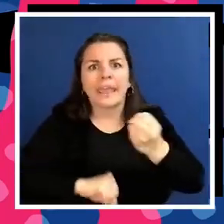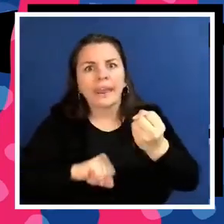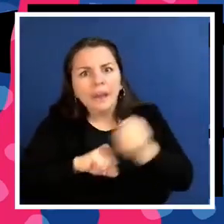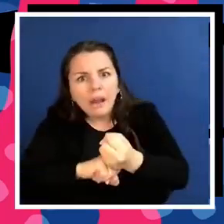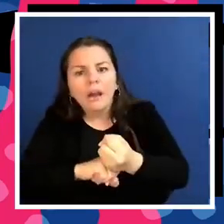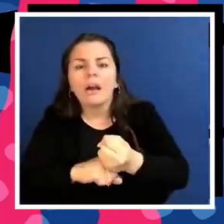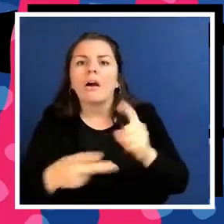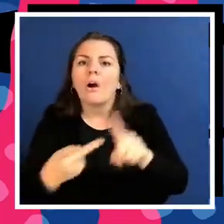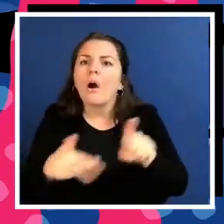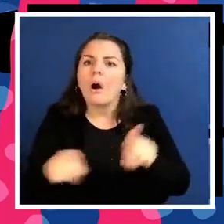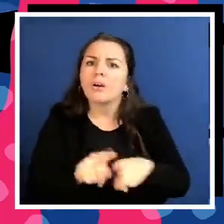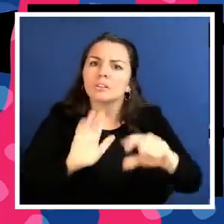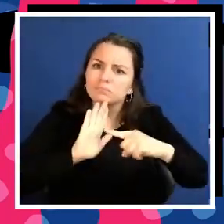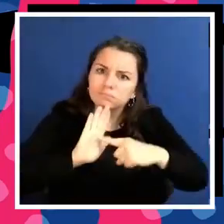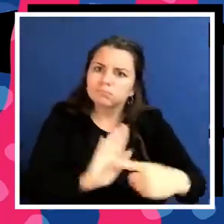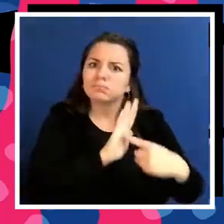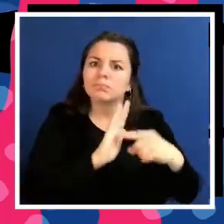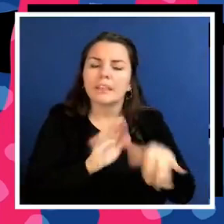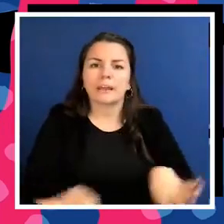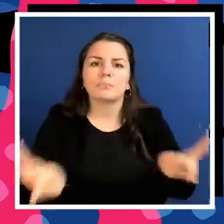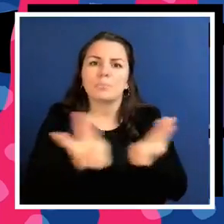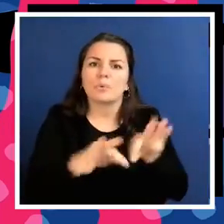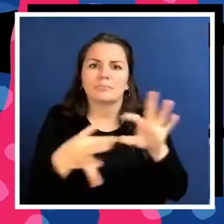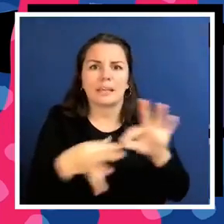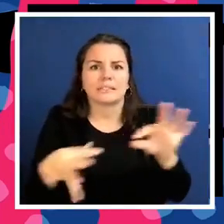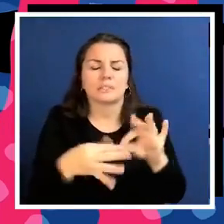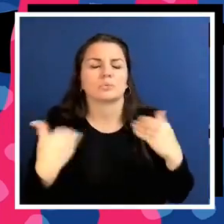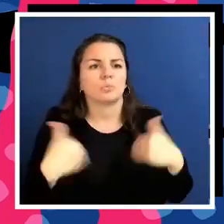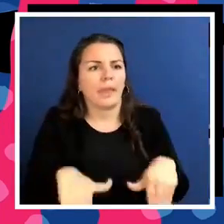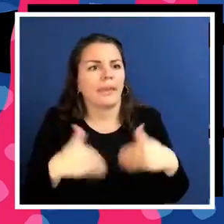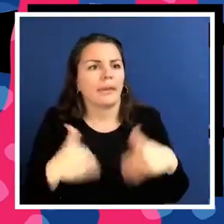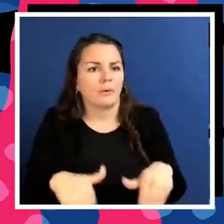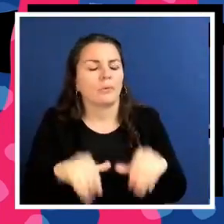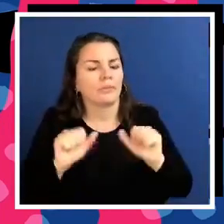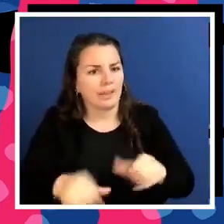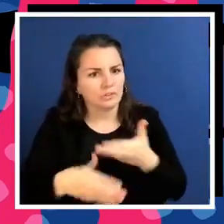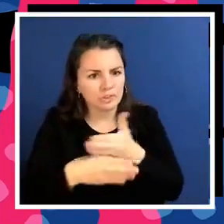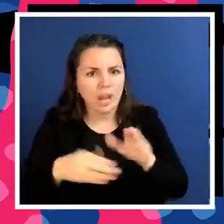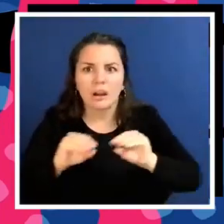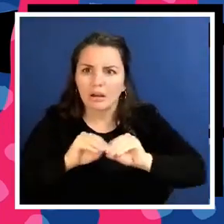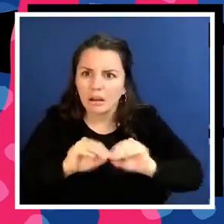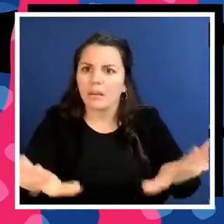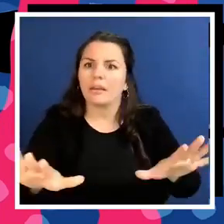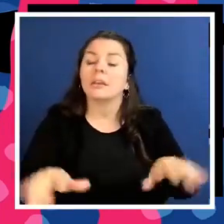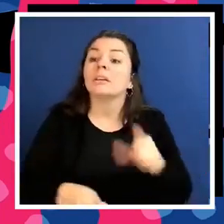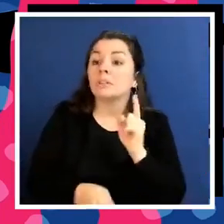USING A SOCIAL MEDIA PLATFORM